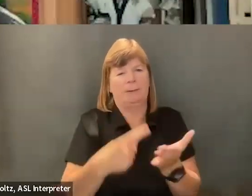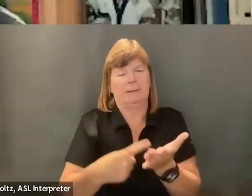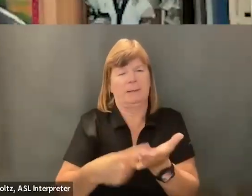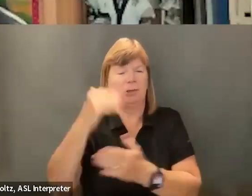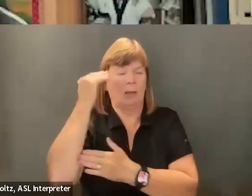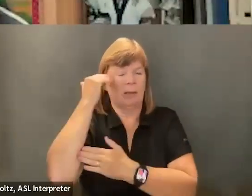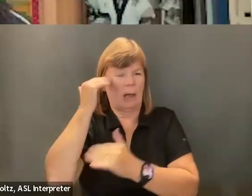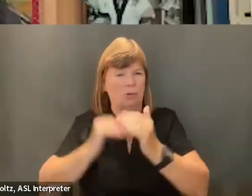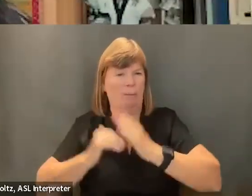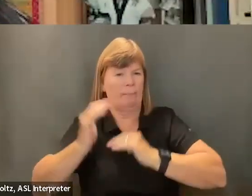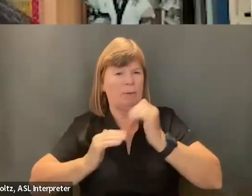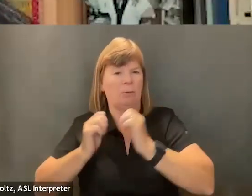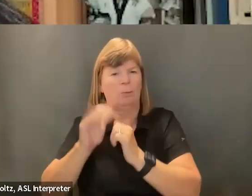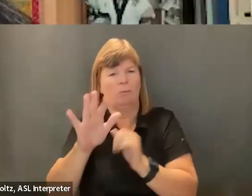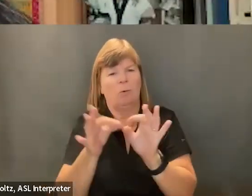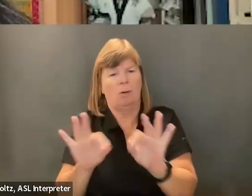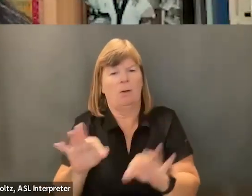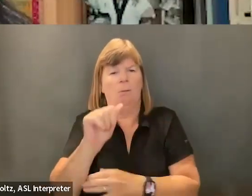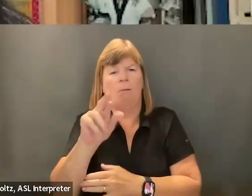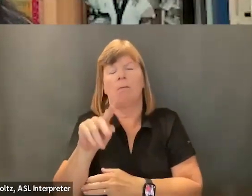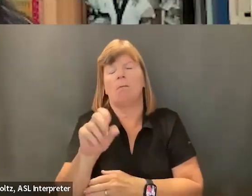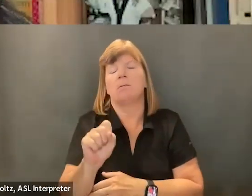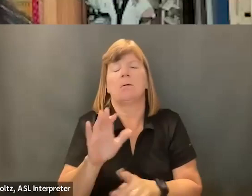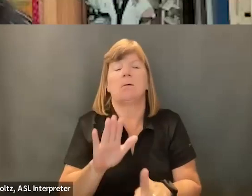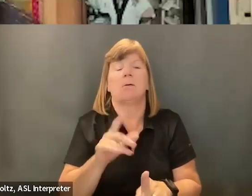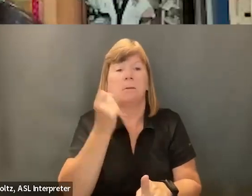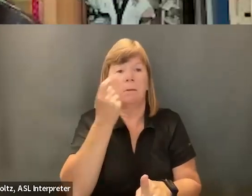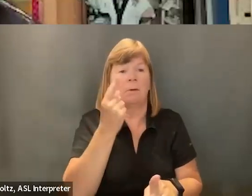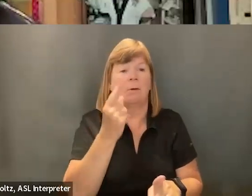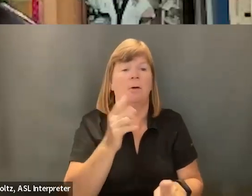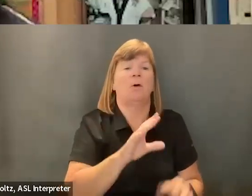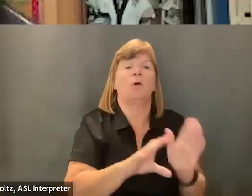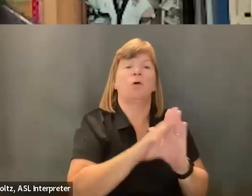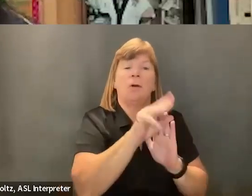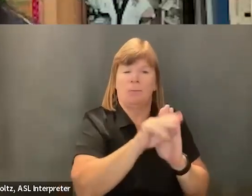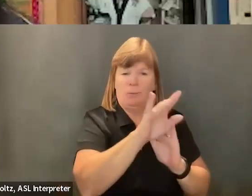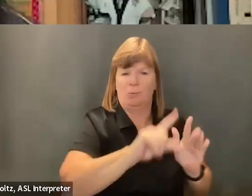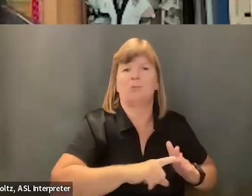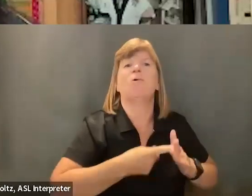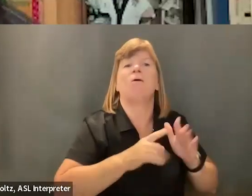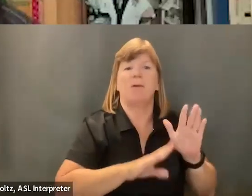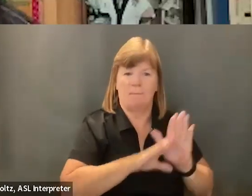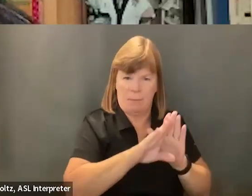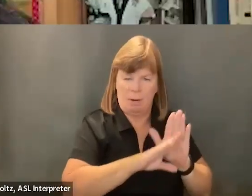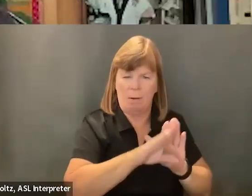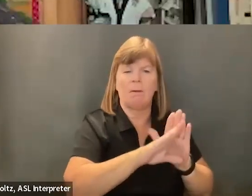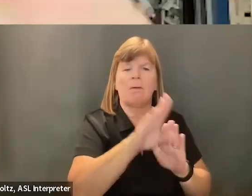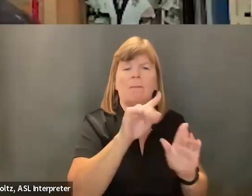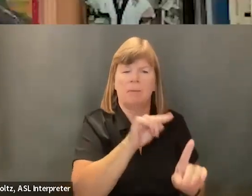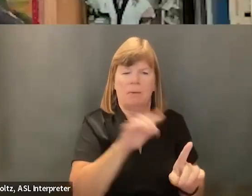language arts and curricula we're beginning to be developed that integrated Science and Social